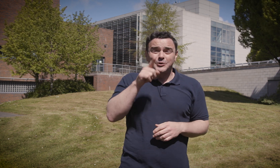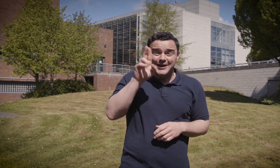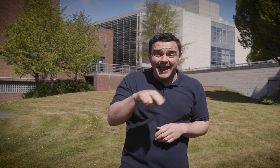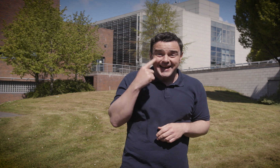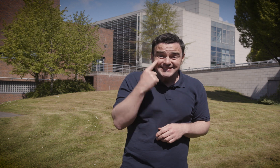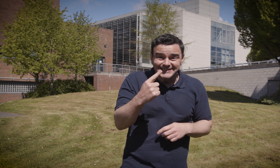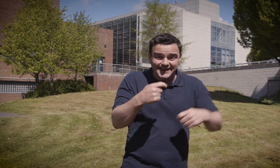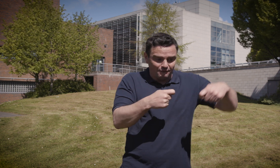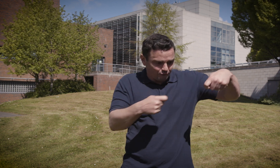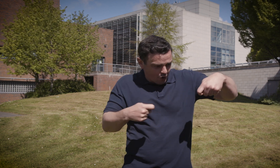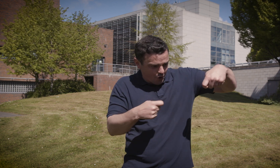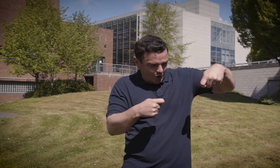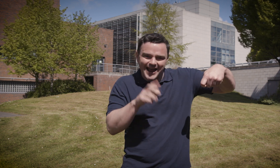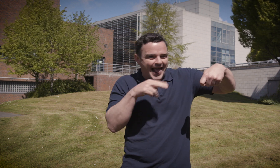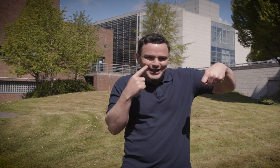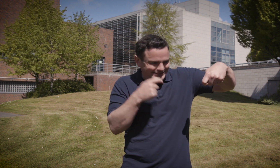but this force is something we can't see.